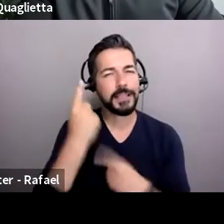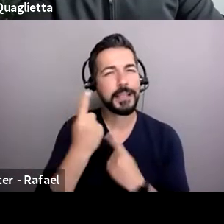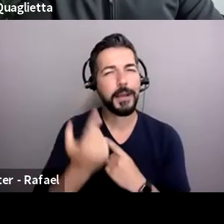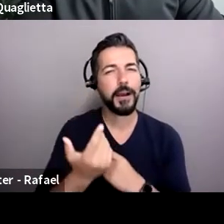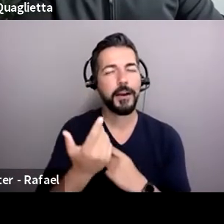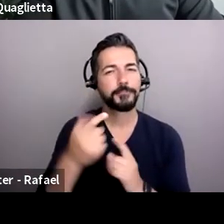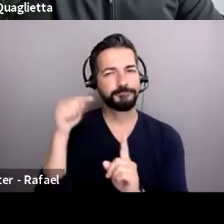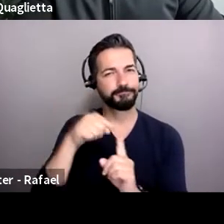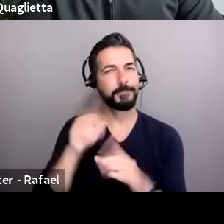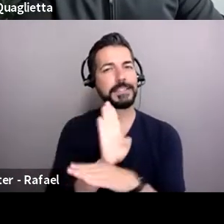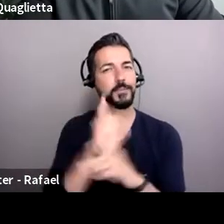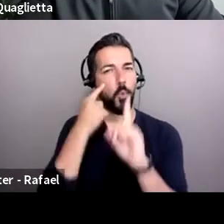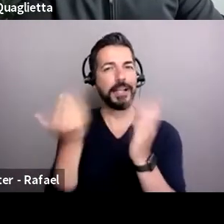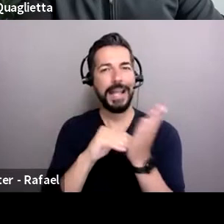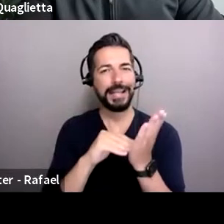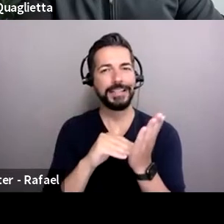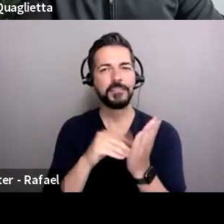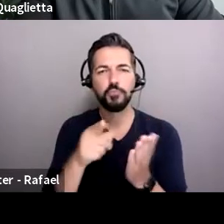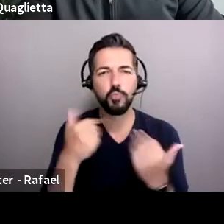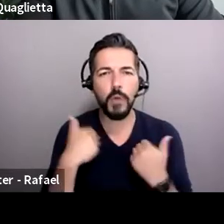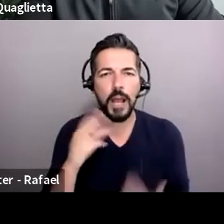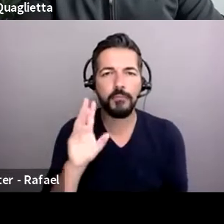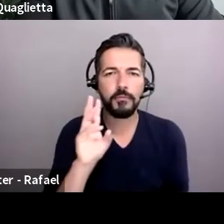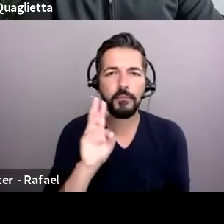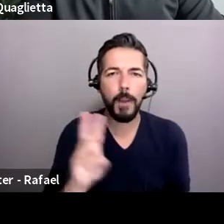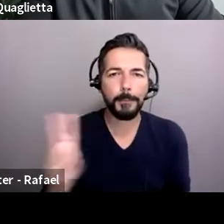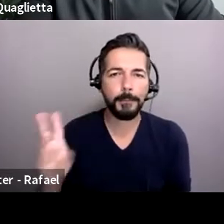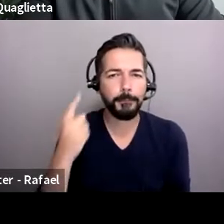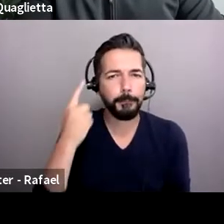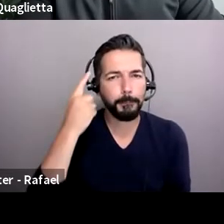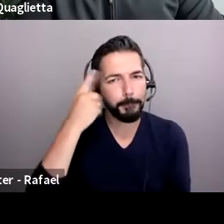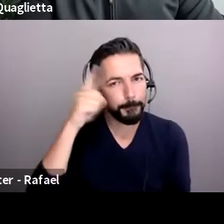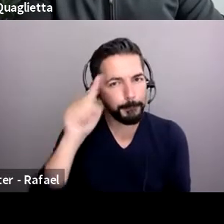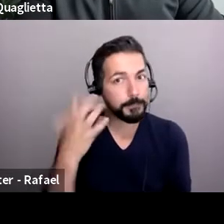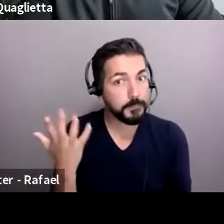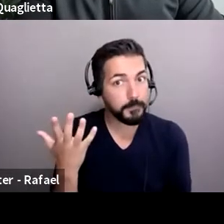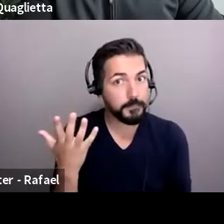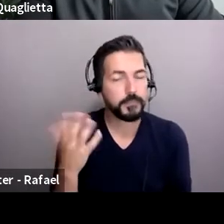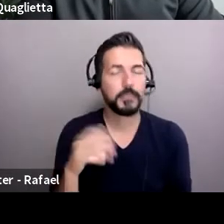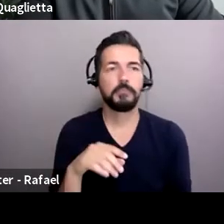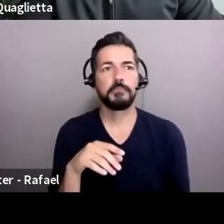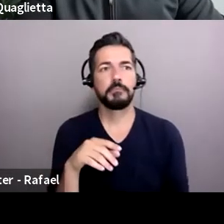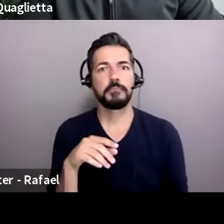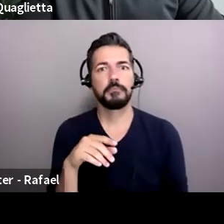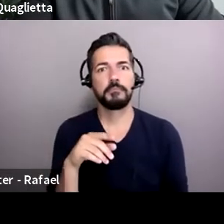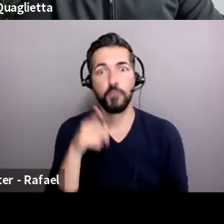and ask, Why do you have a web presence? Are you putting a presence on the web because you want it